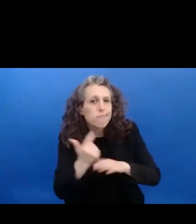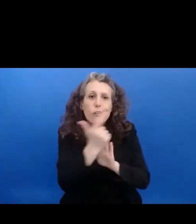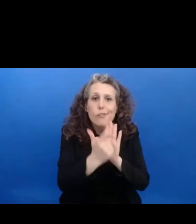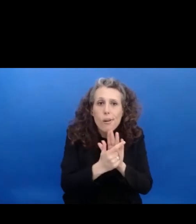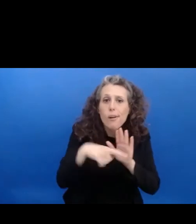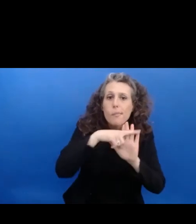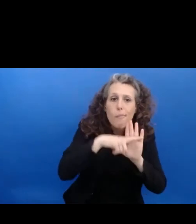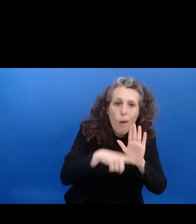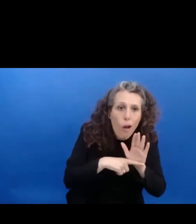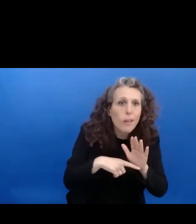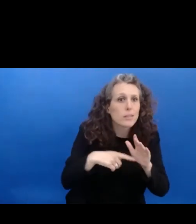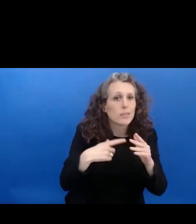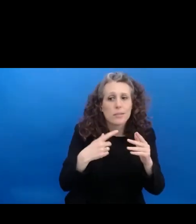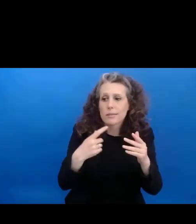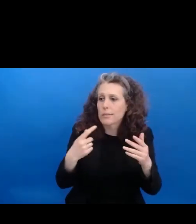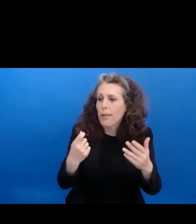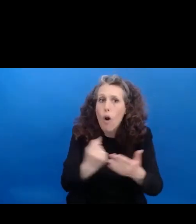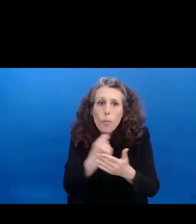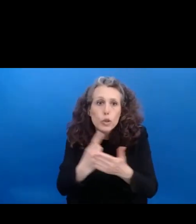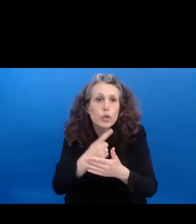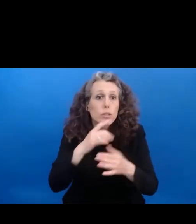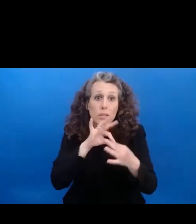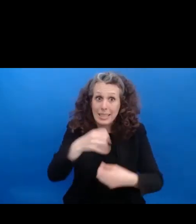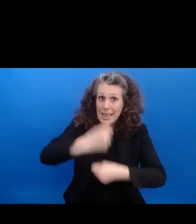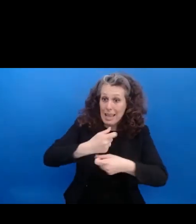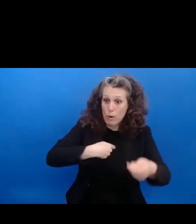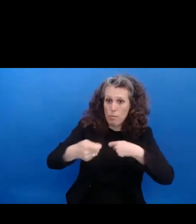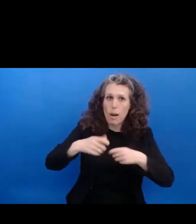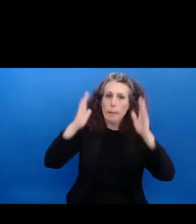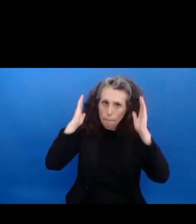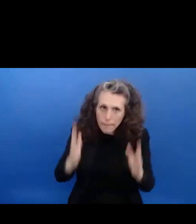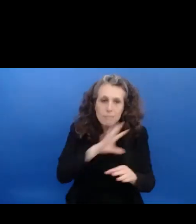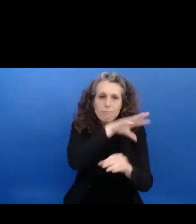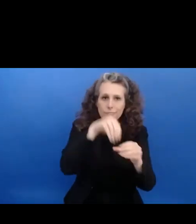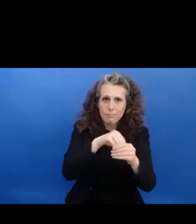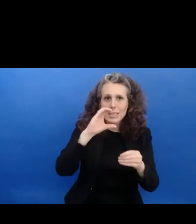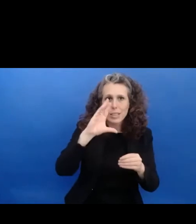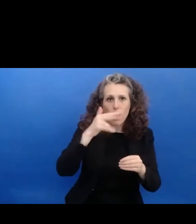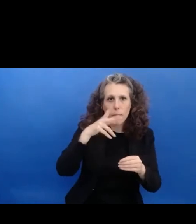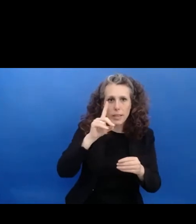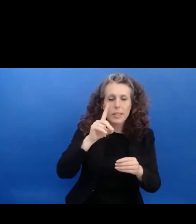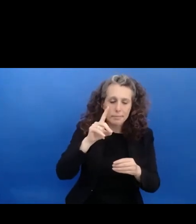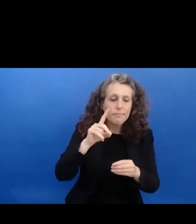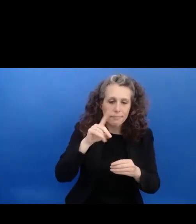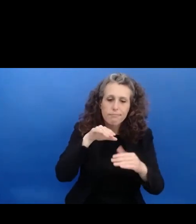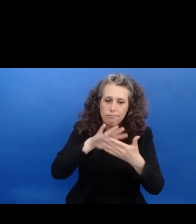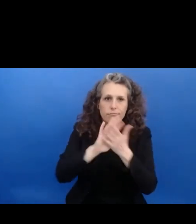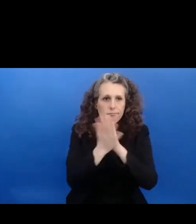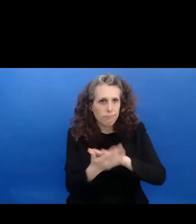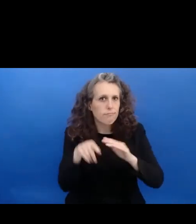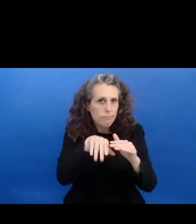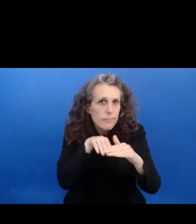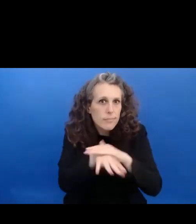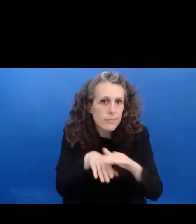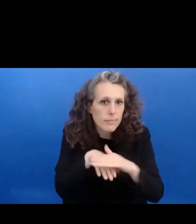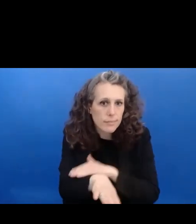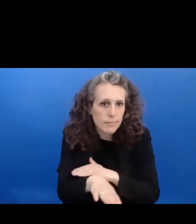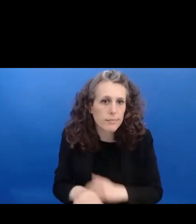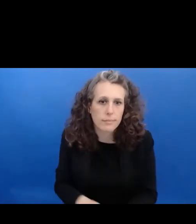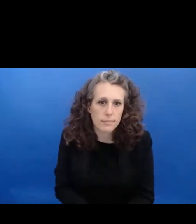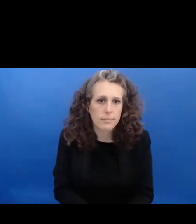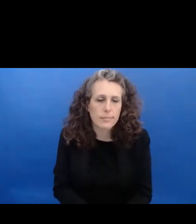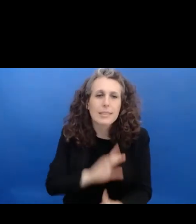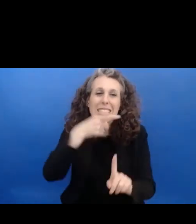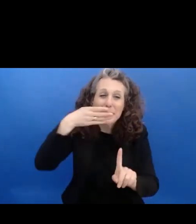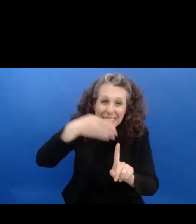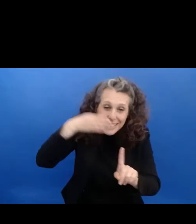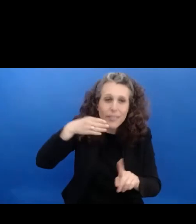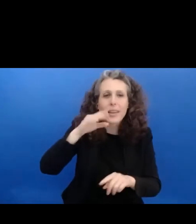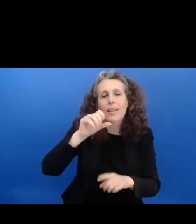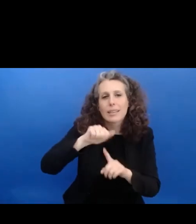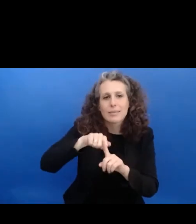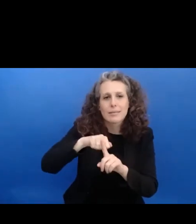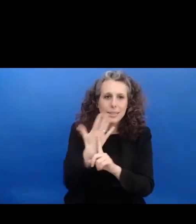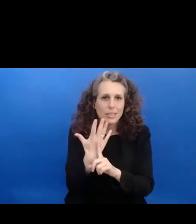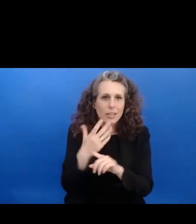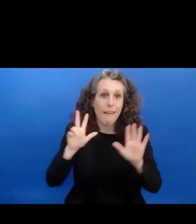and equitable labor markets in a uh actually labor markets to achieve the hdz age the article 27